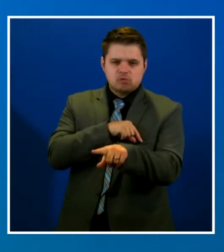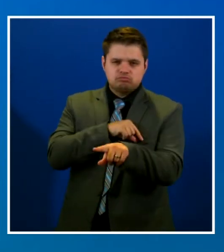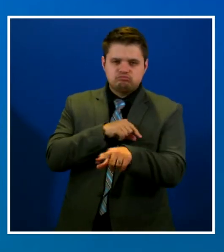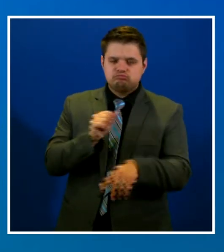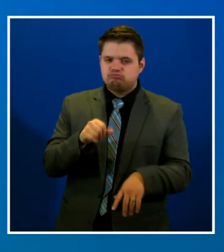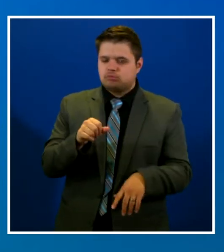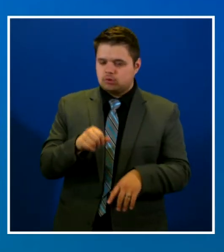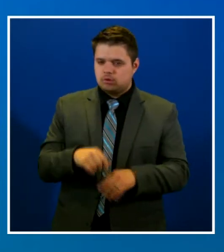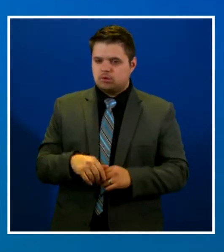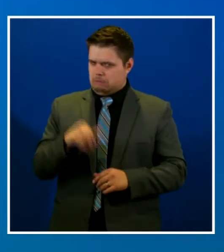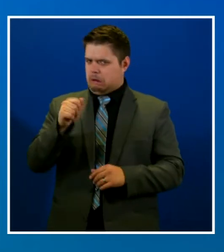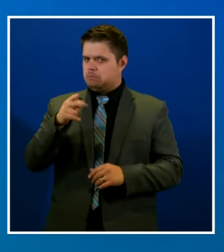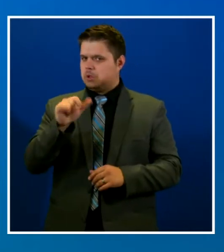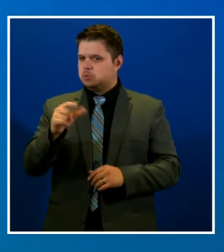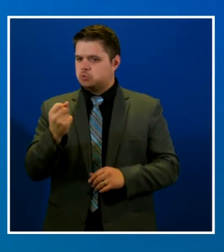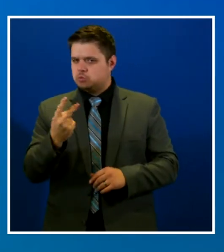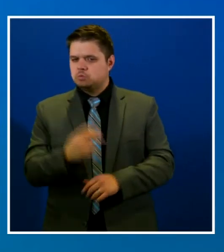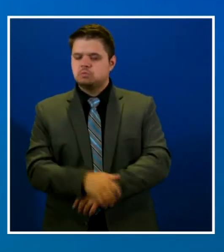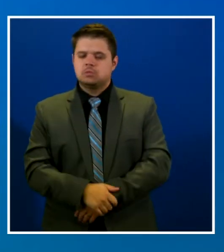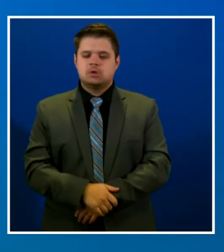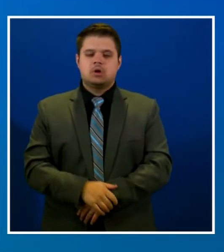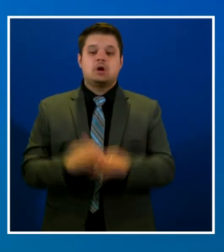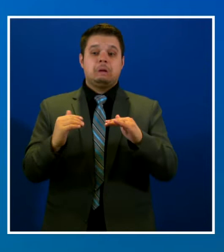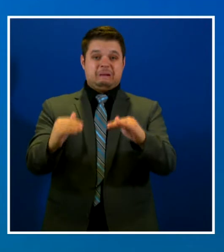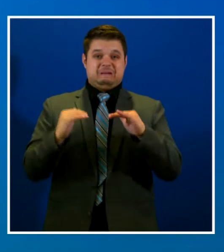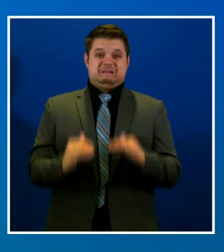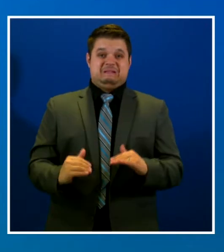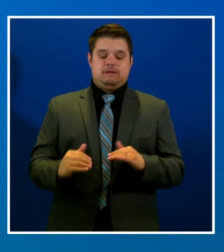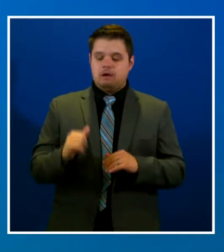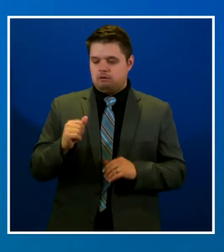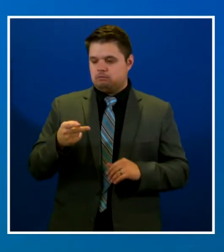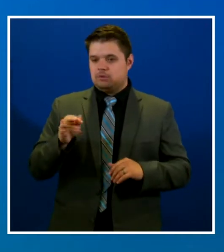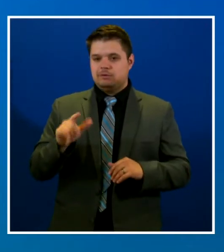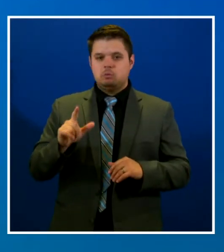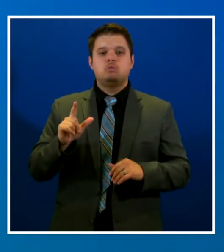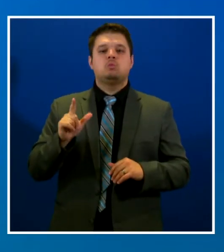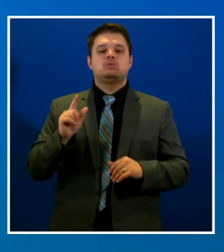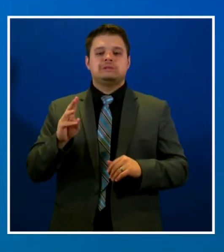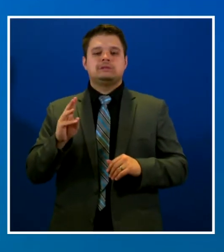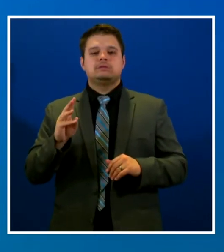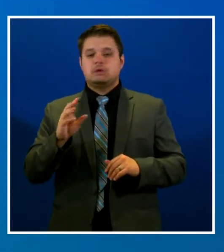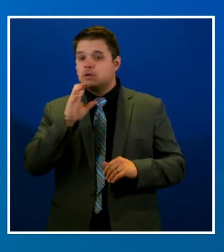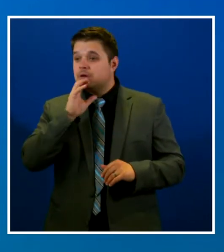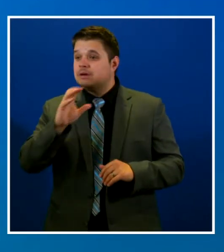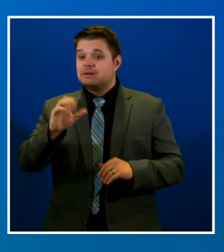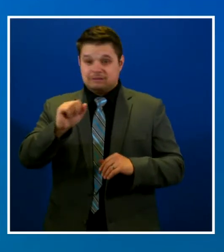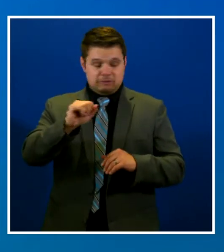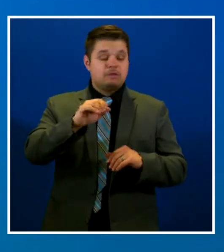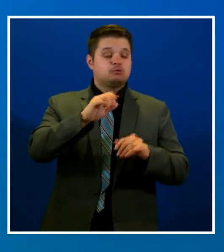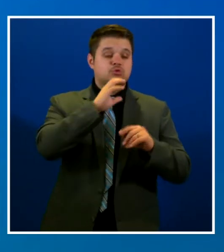On April 26, those with one co-morditiy will live or live in